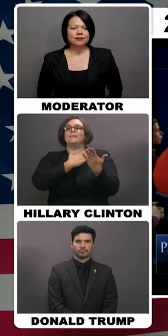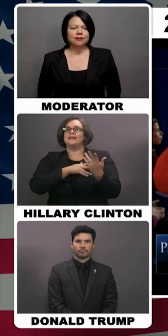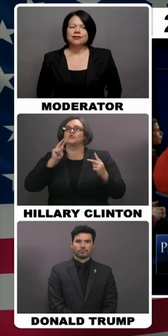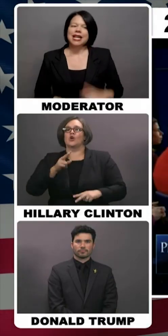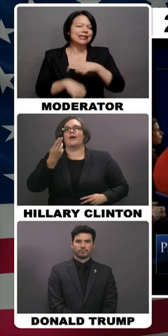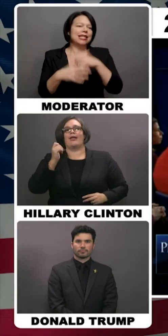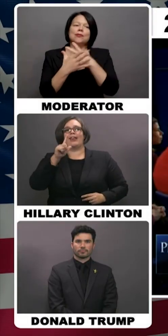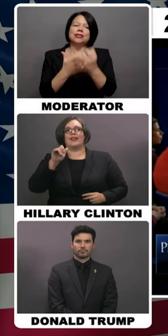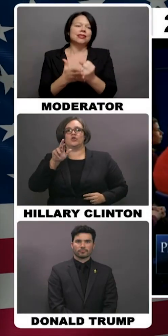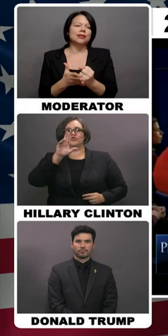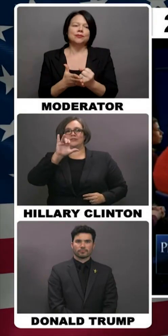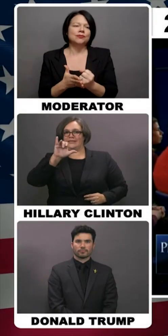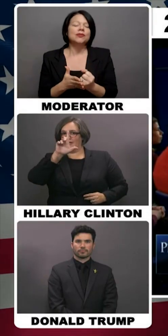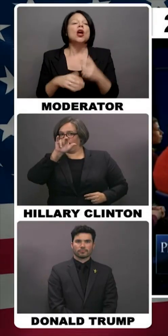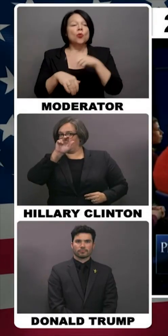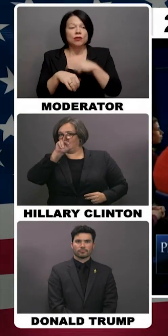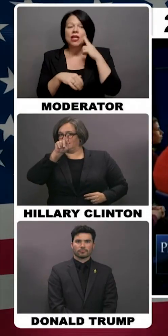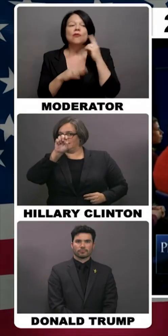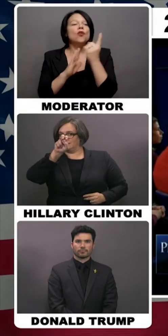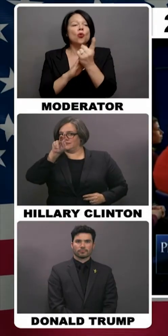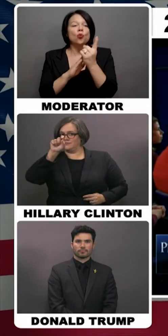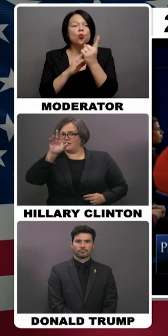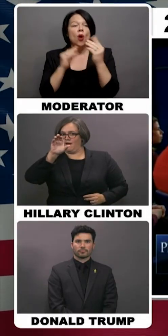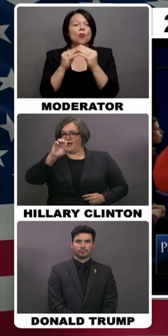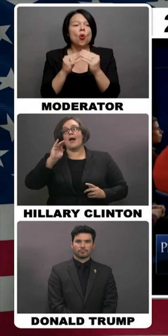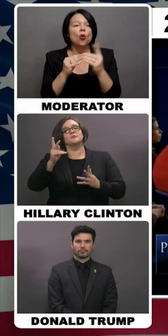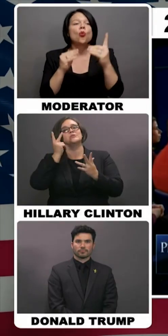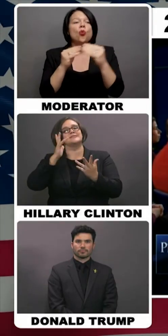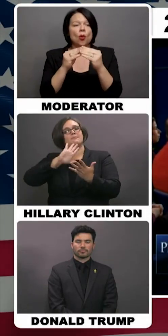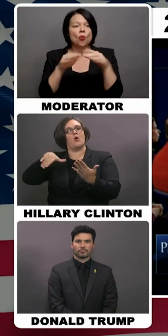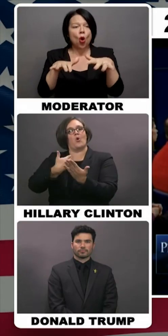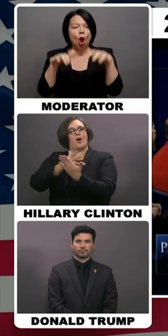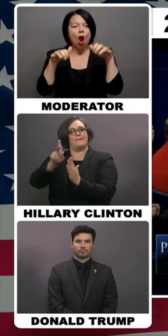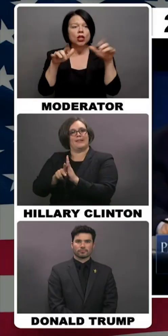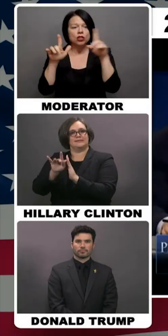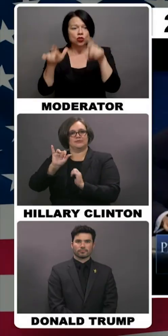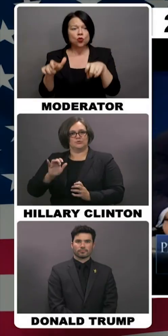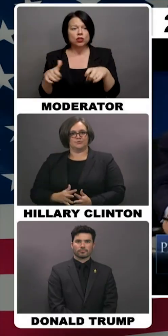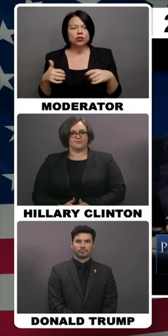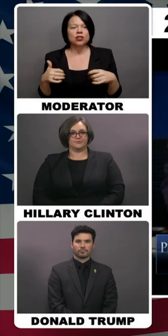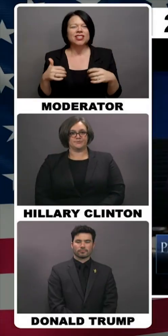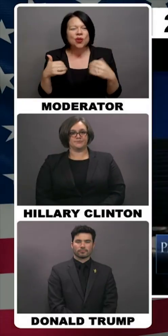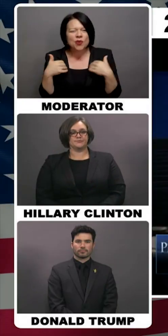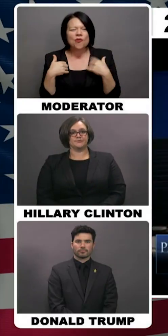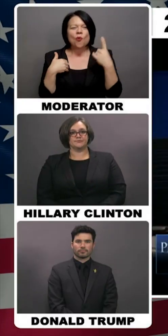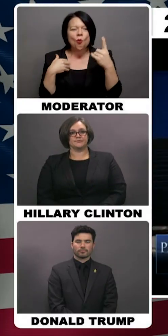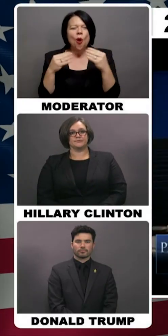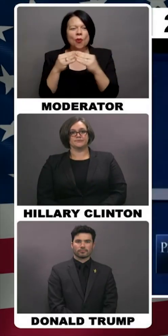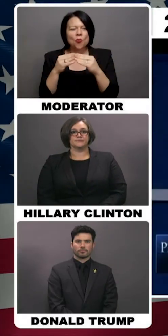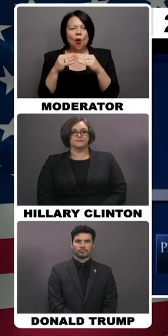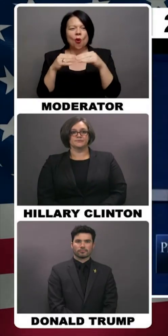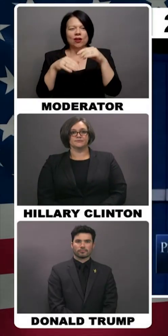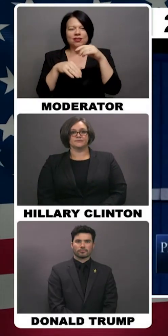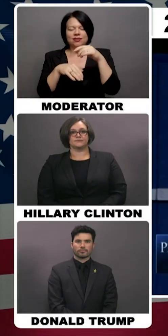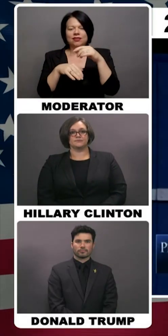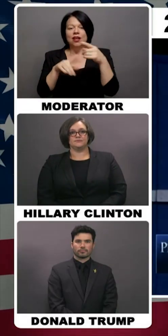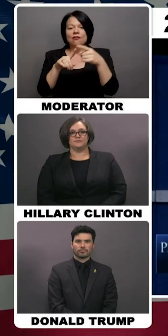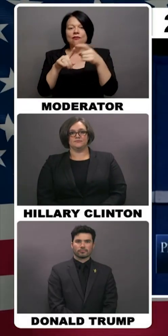We have one more time. We have entire policy, more Audience question. We've sneaked in one more question and it comes from Carl Becker.